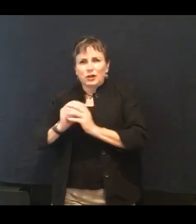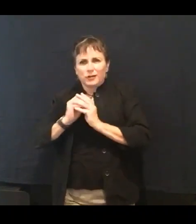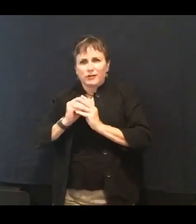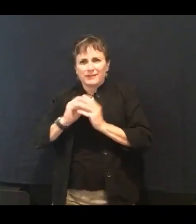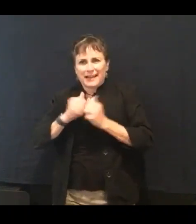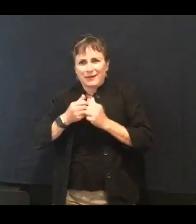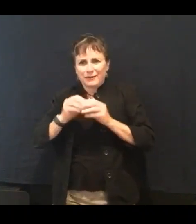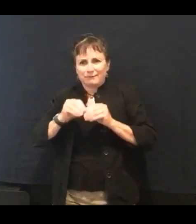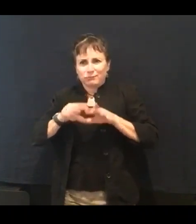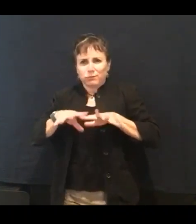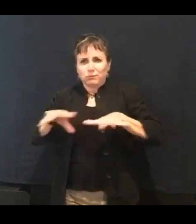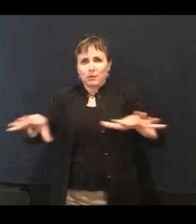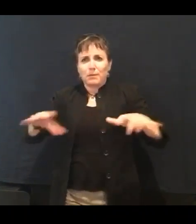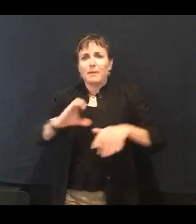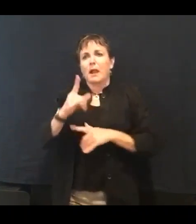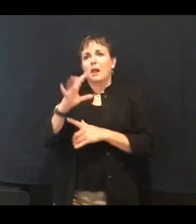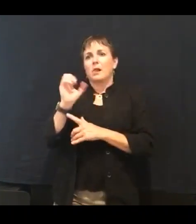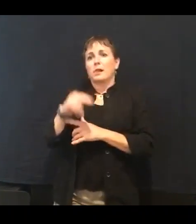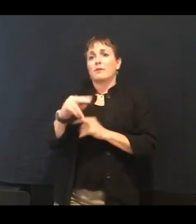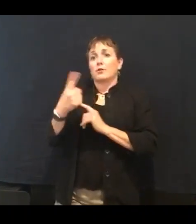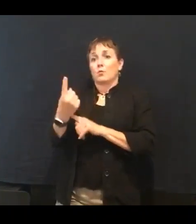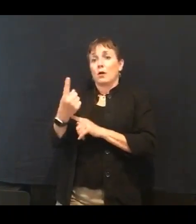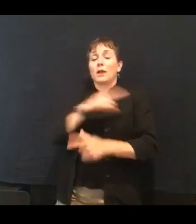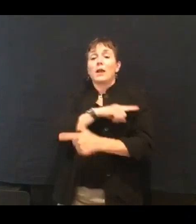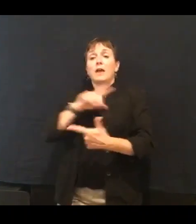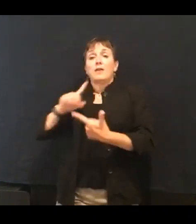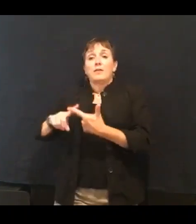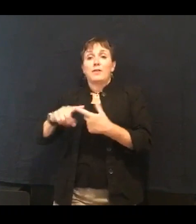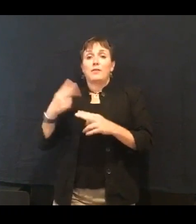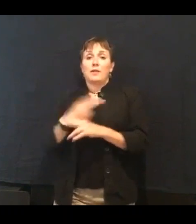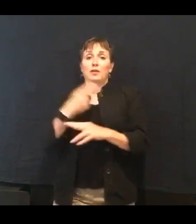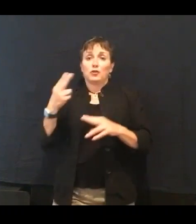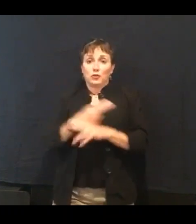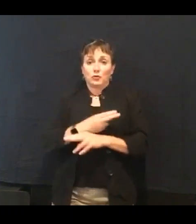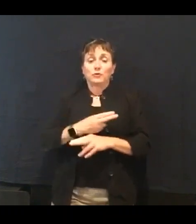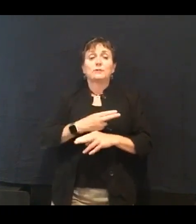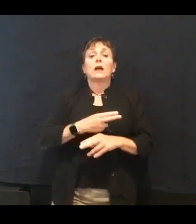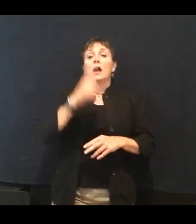Then they used a transgenic mouse model of the N48K mutation